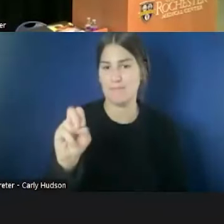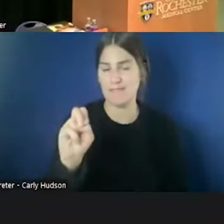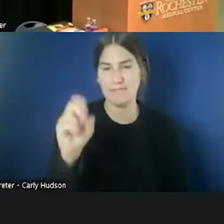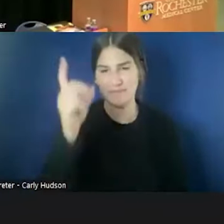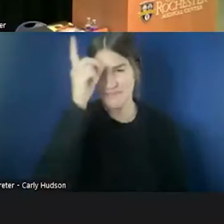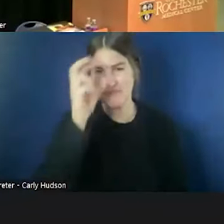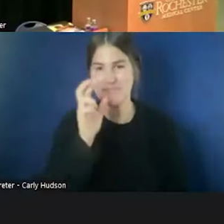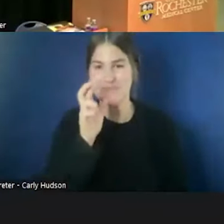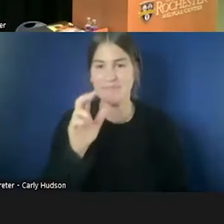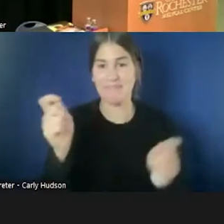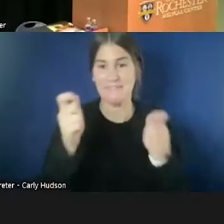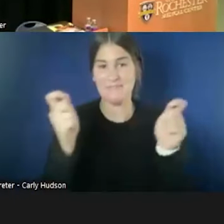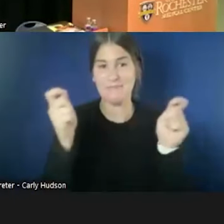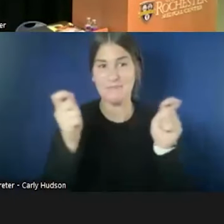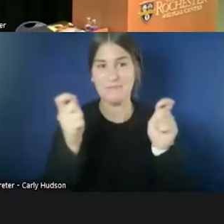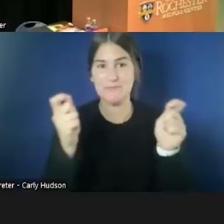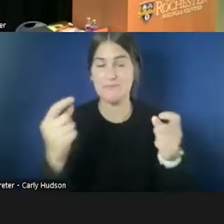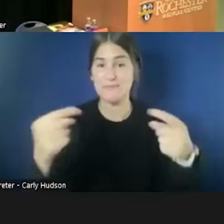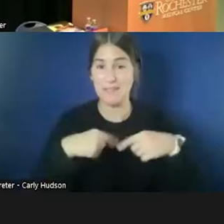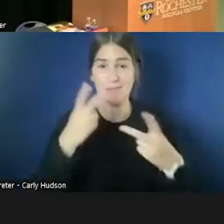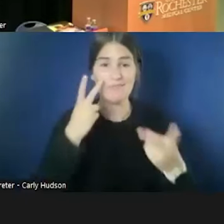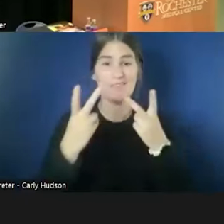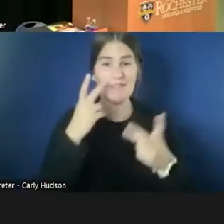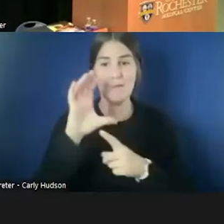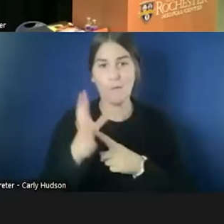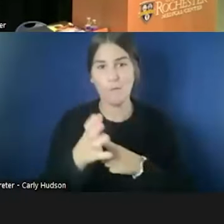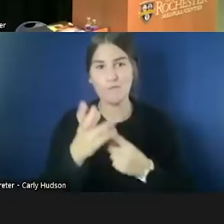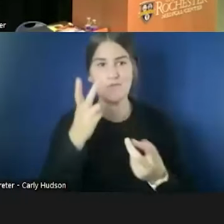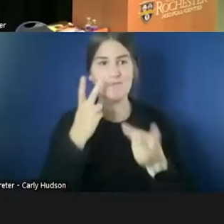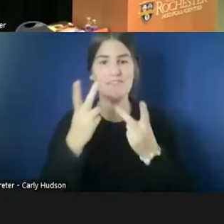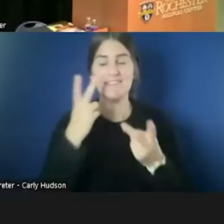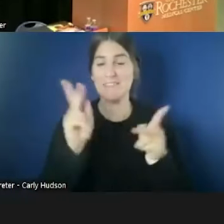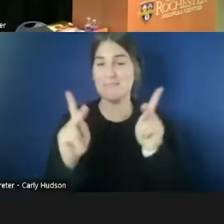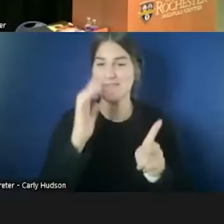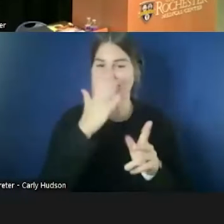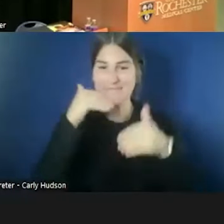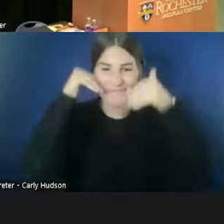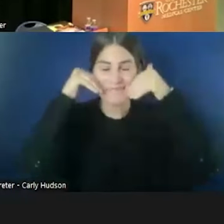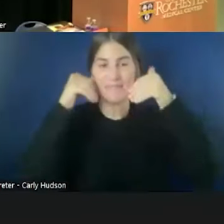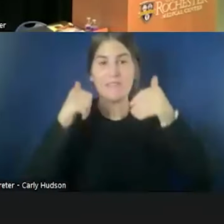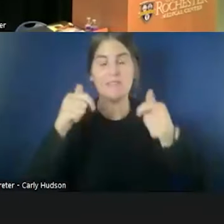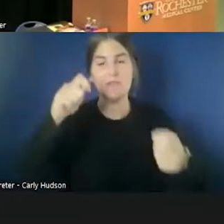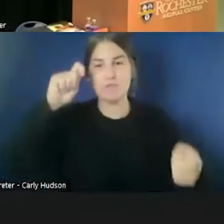the music see the smile on everyone's faces and change the narrative that is for so long really